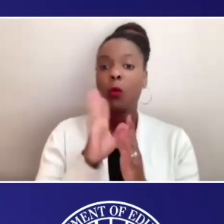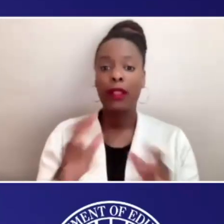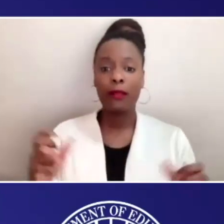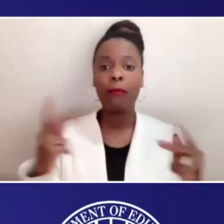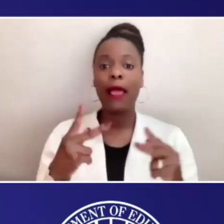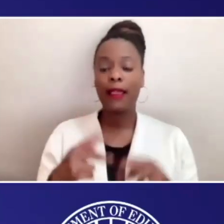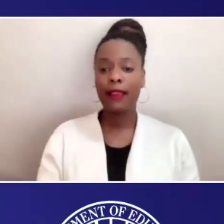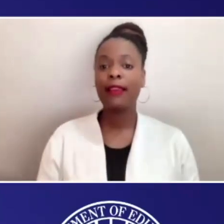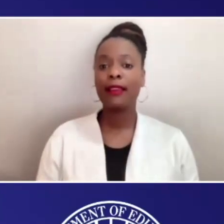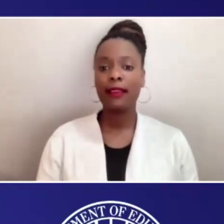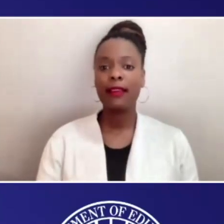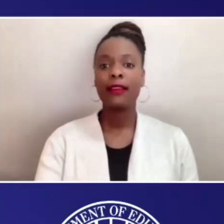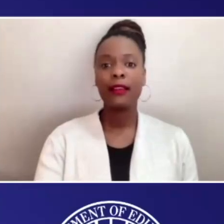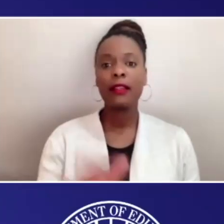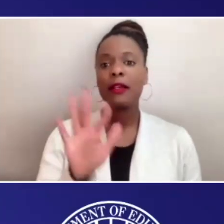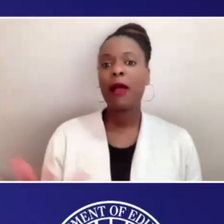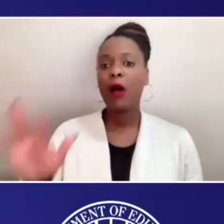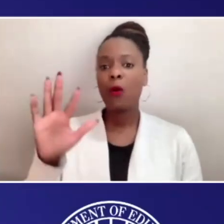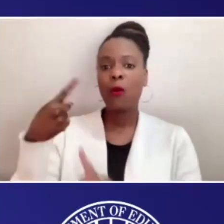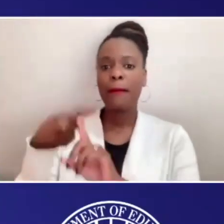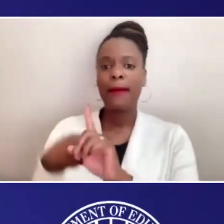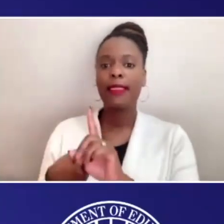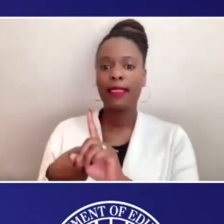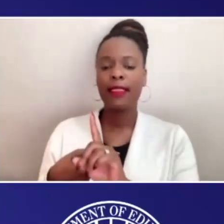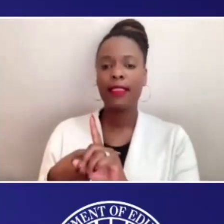in roughly a month, that you would submit